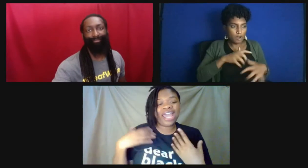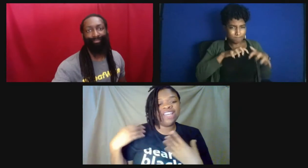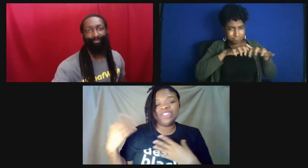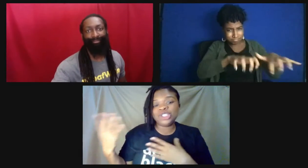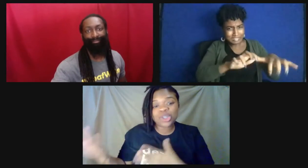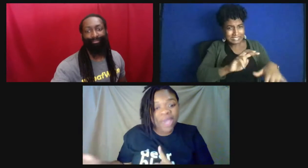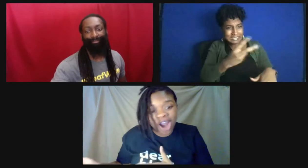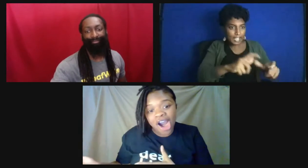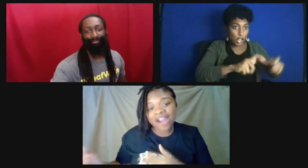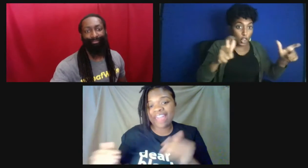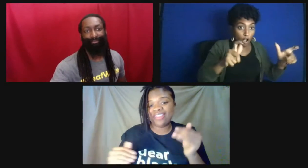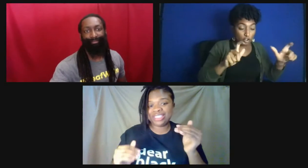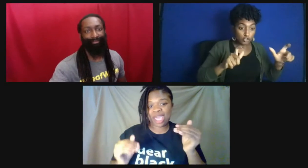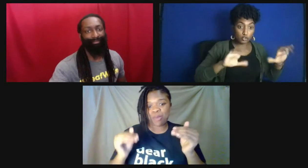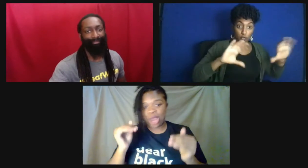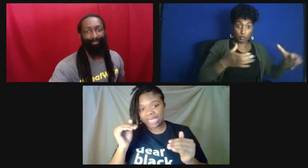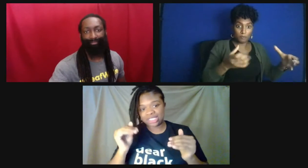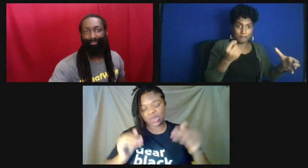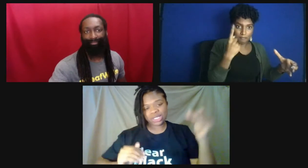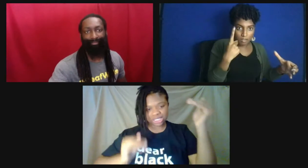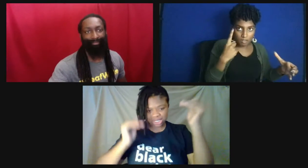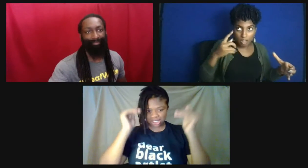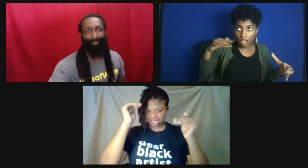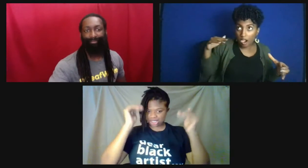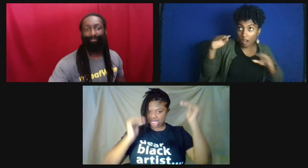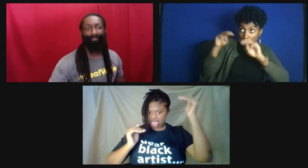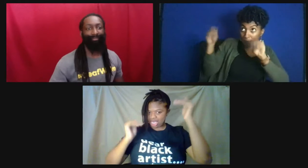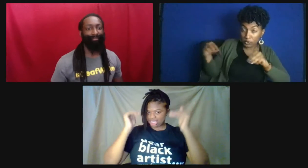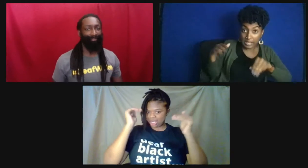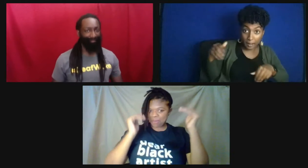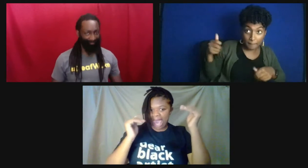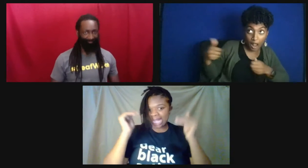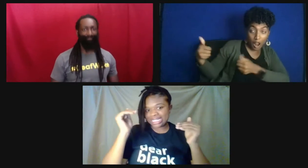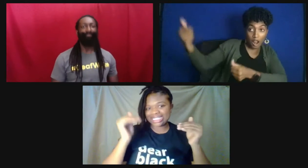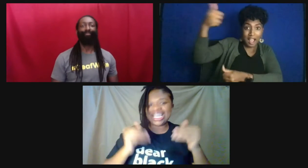they're not even showing our art at the same rate so it's in-balanced.